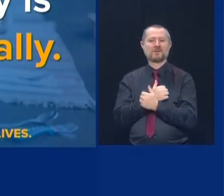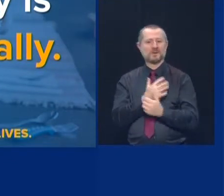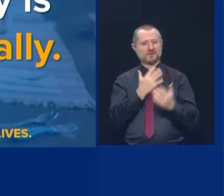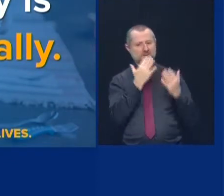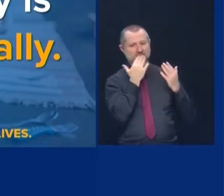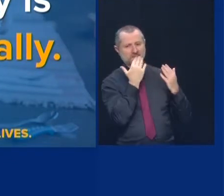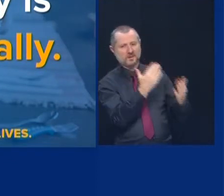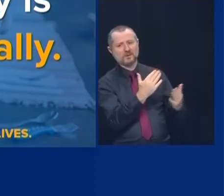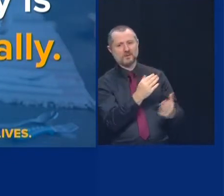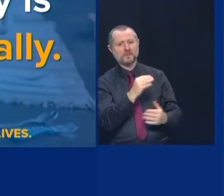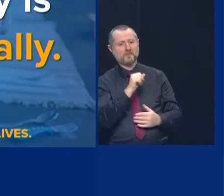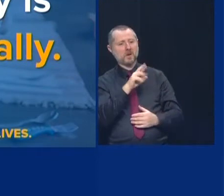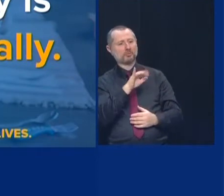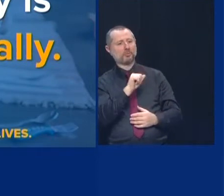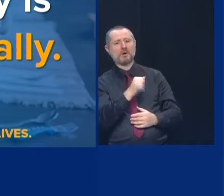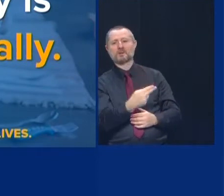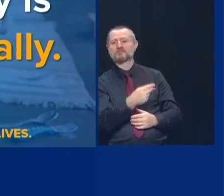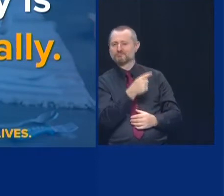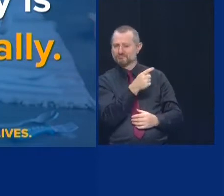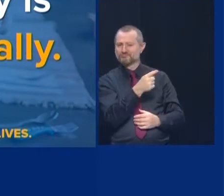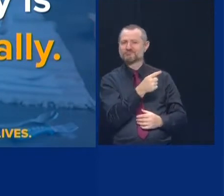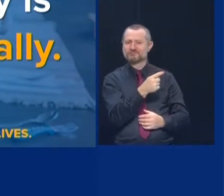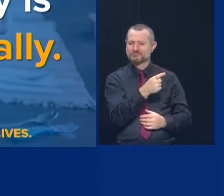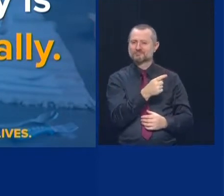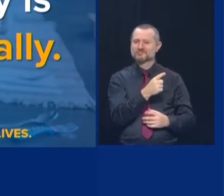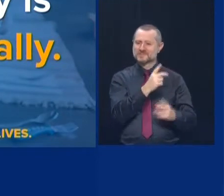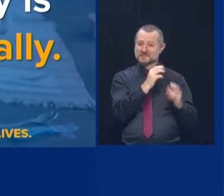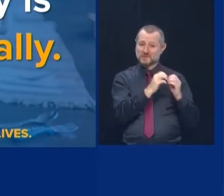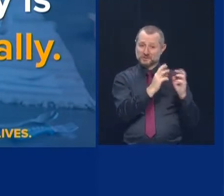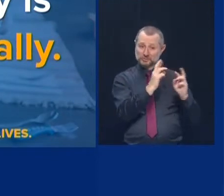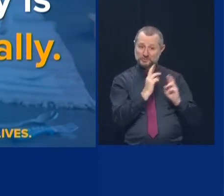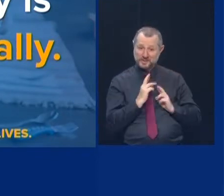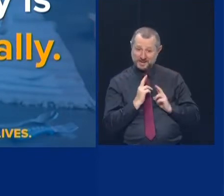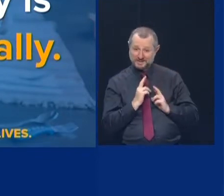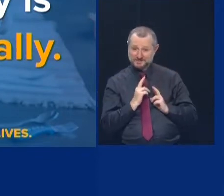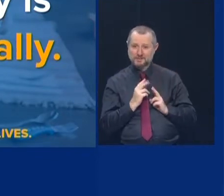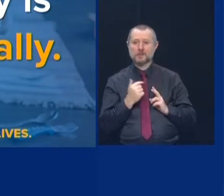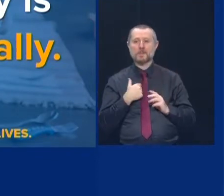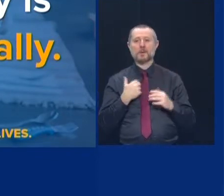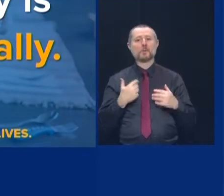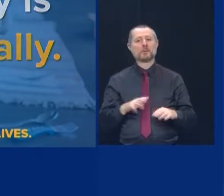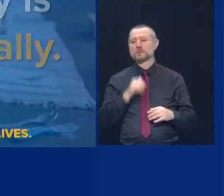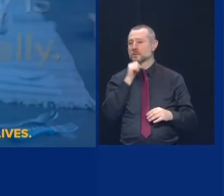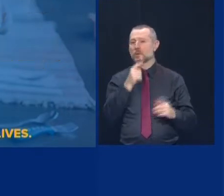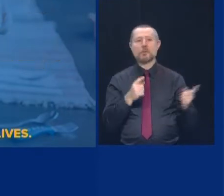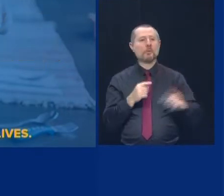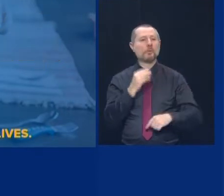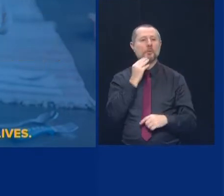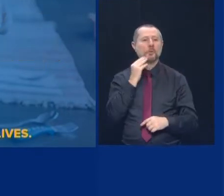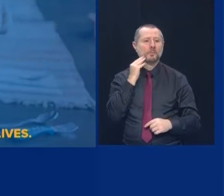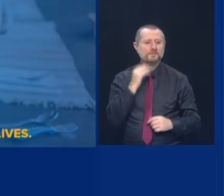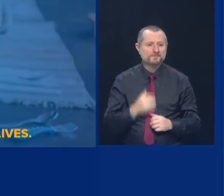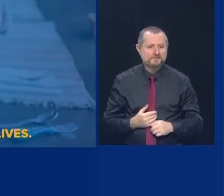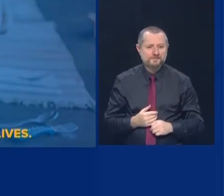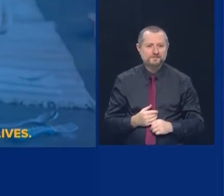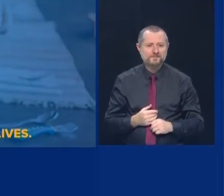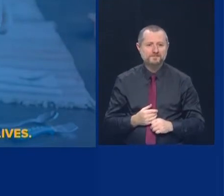NOT TO COME HOME IS SUCH A BEAUTIFUL GESTURE OF LOVE. THANK YOU, MARIAH, FOR THINKING